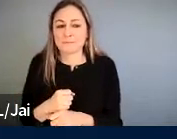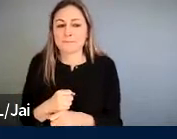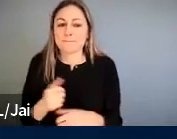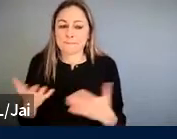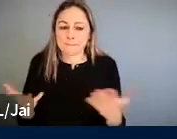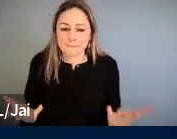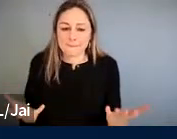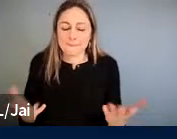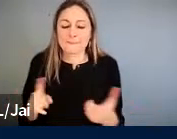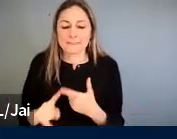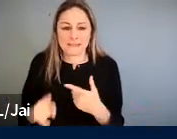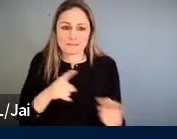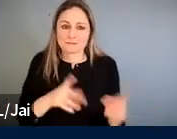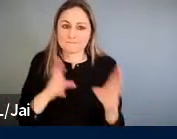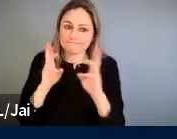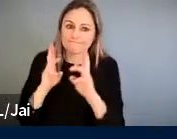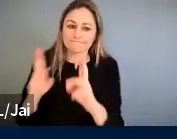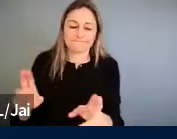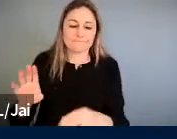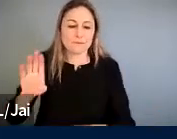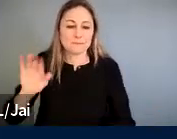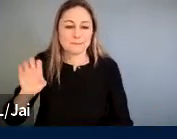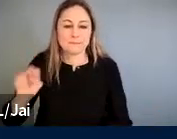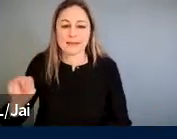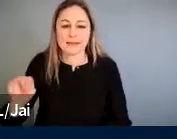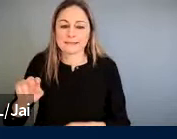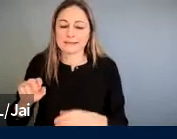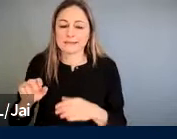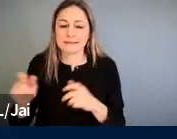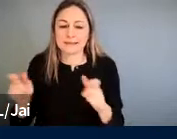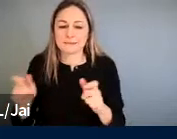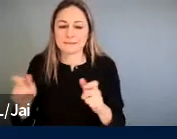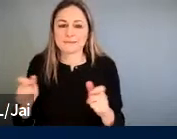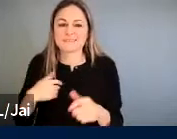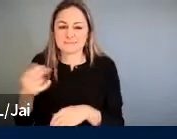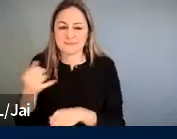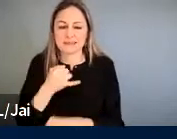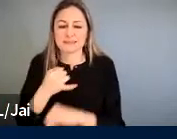Biden/Harris Administration, this is going to be my last session with the U.S. Access Board, and